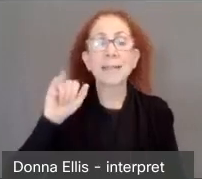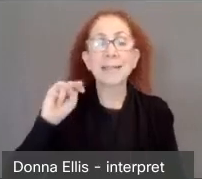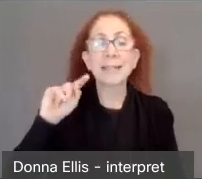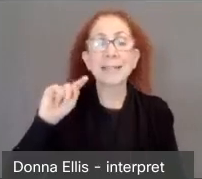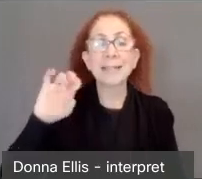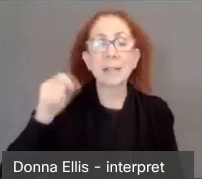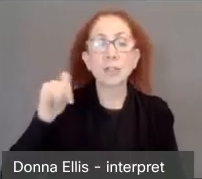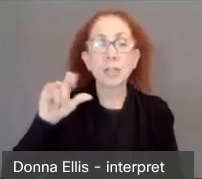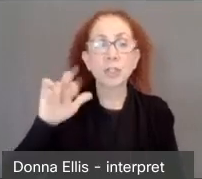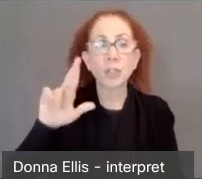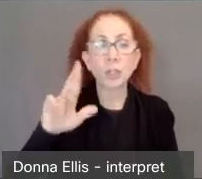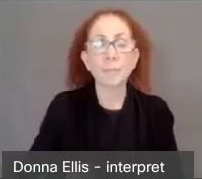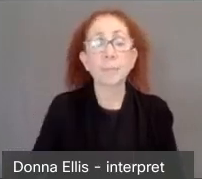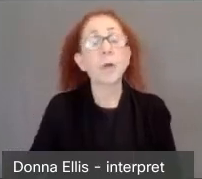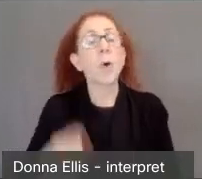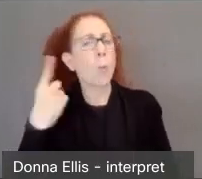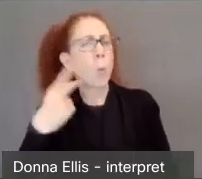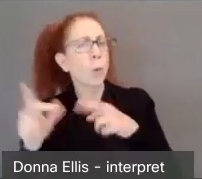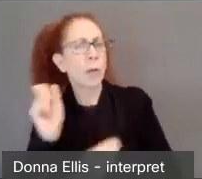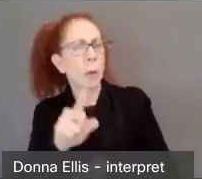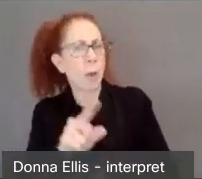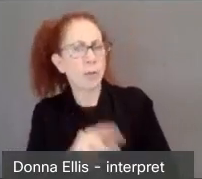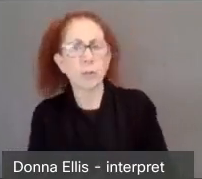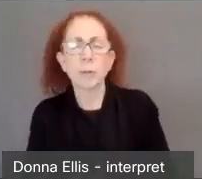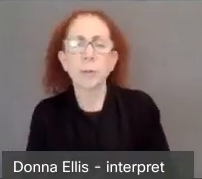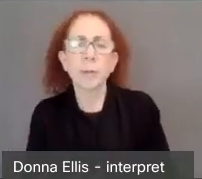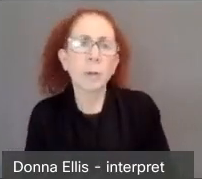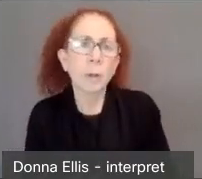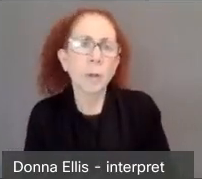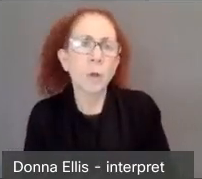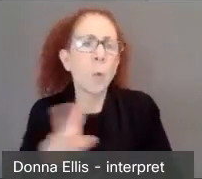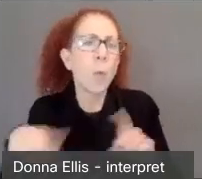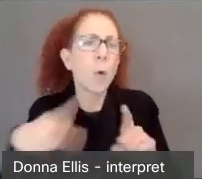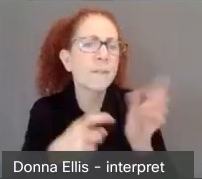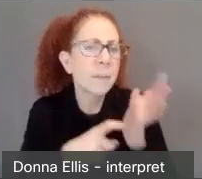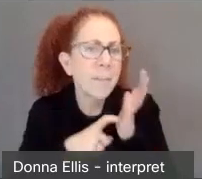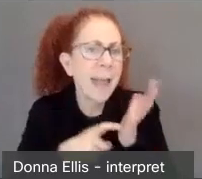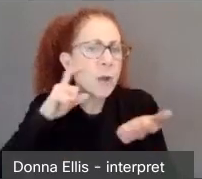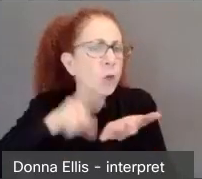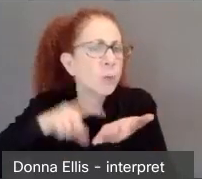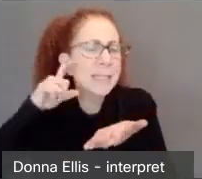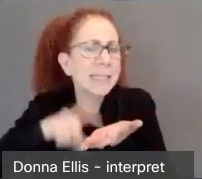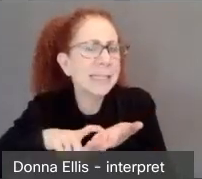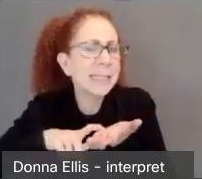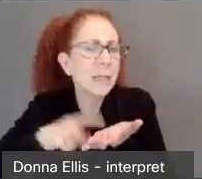[Reporter] Good afternoon. Just one quick question. What kind of demand are you seeing for vaccinations